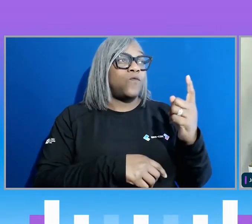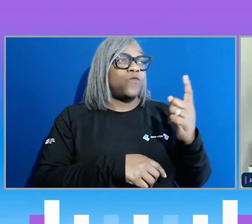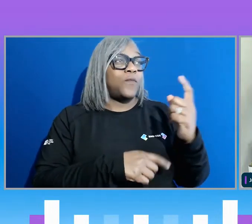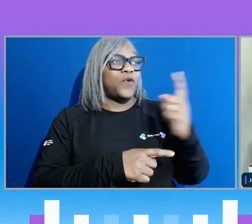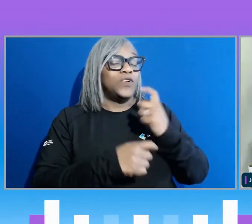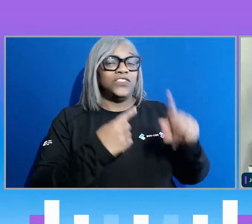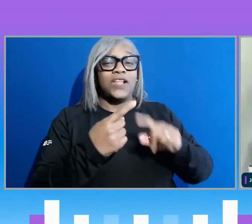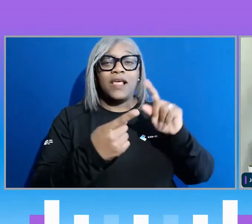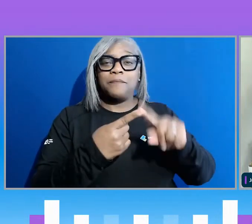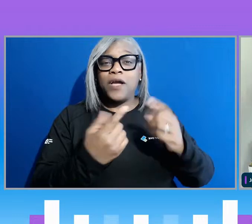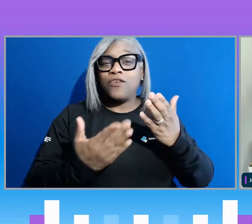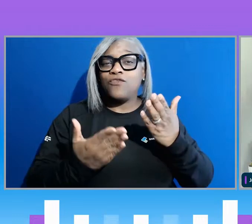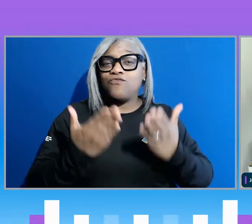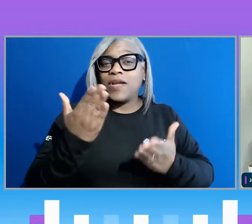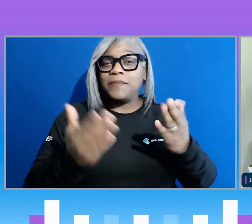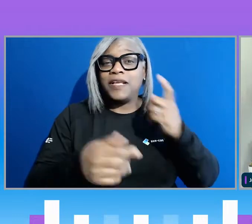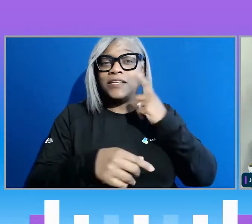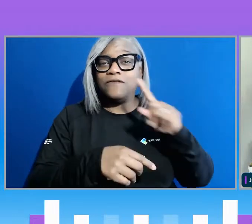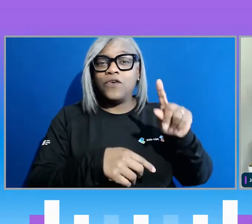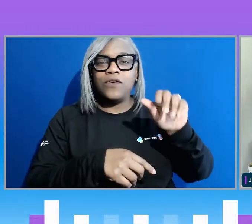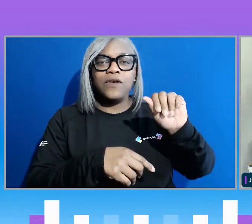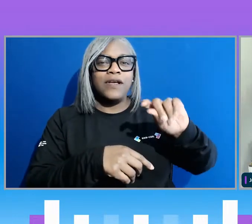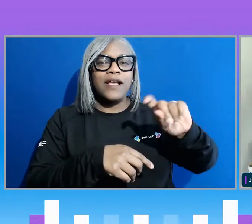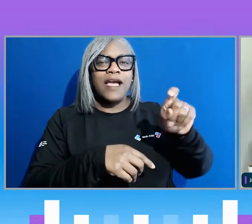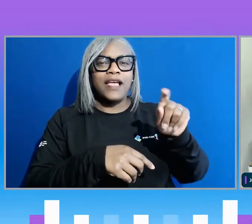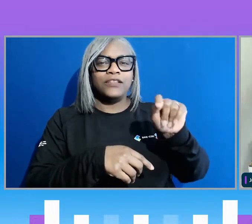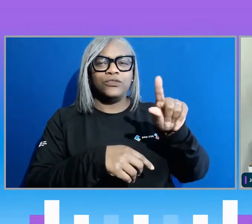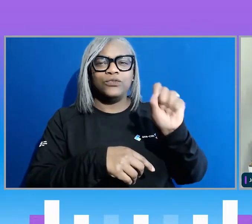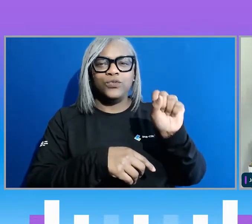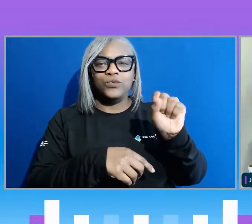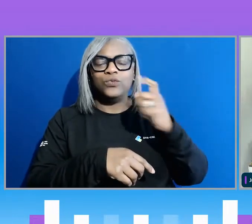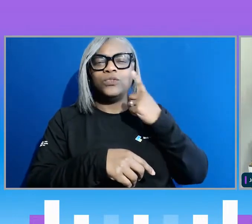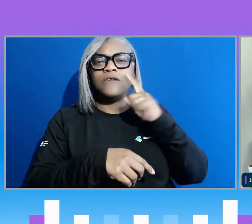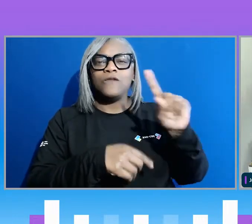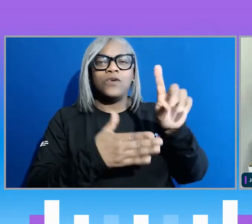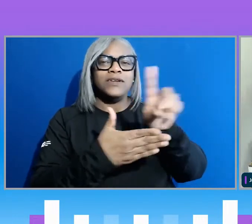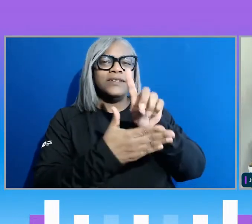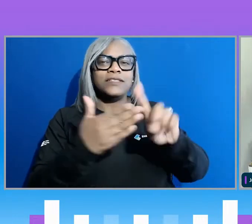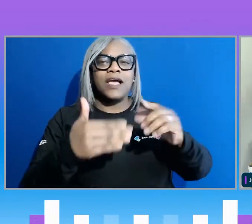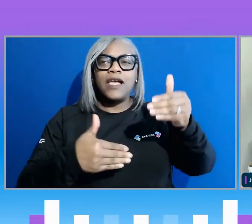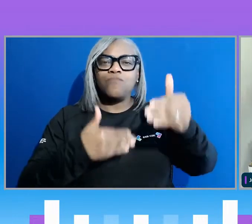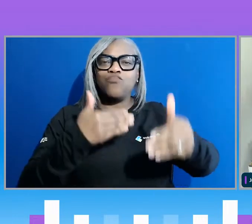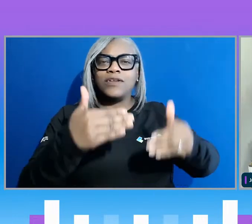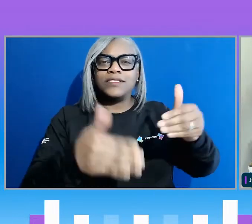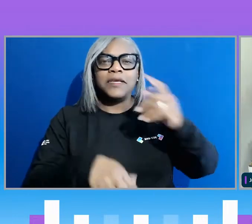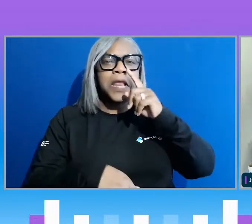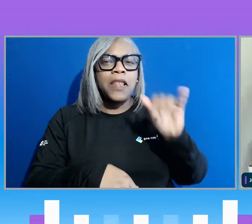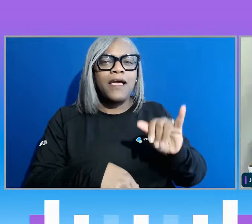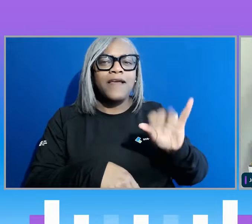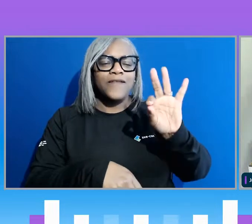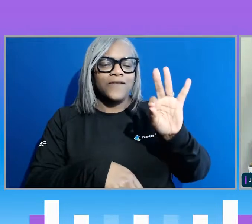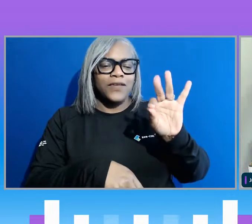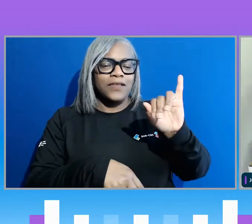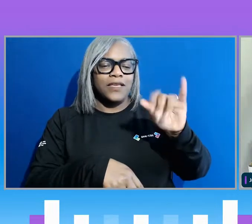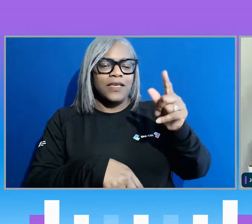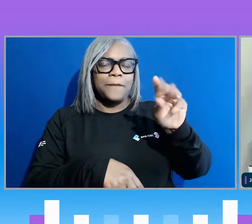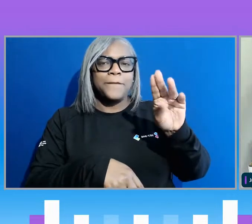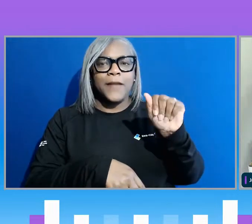recommendations for Ax tools for